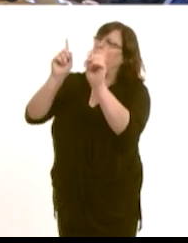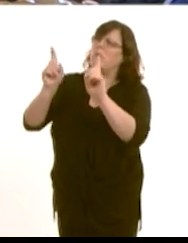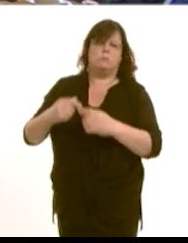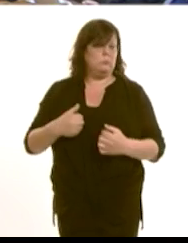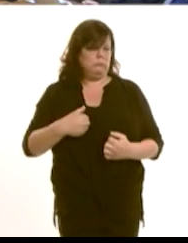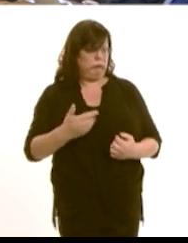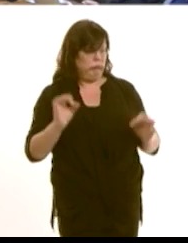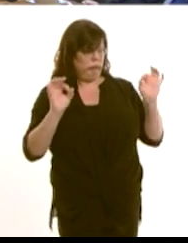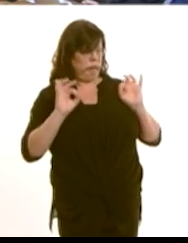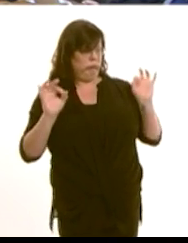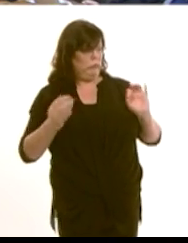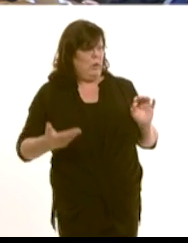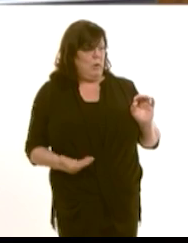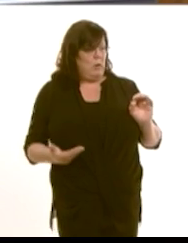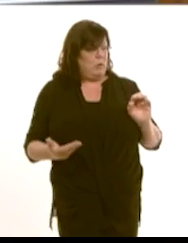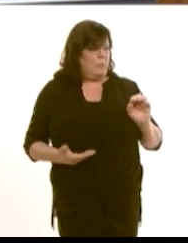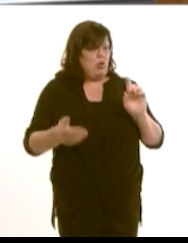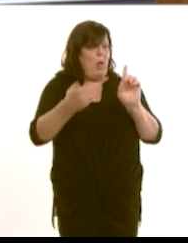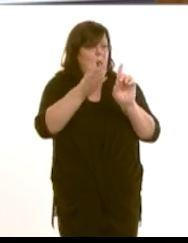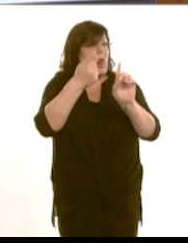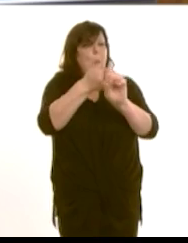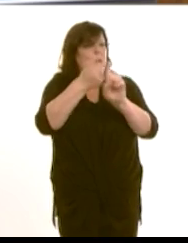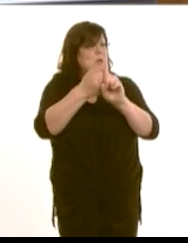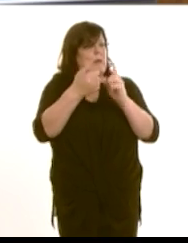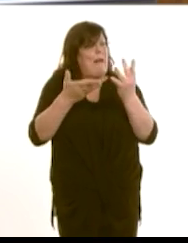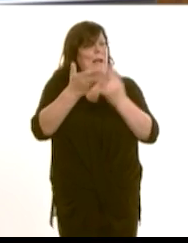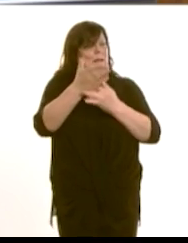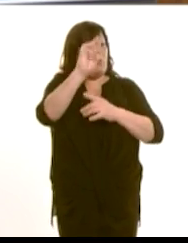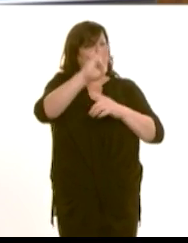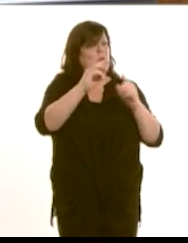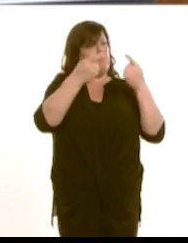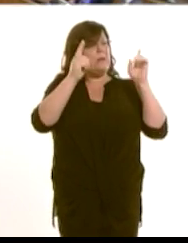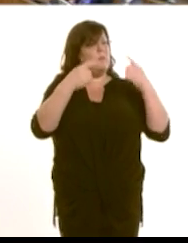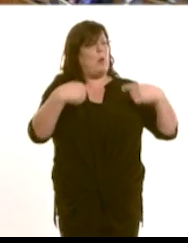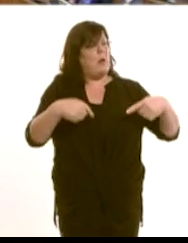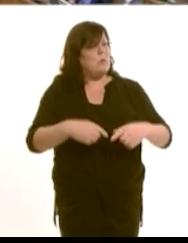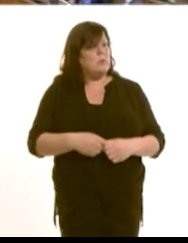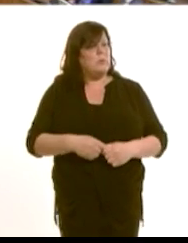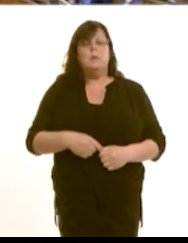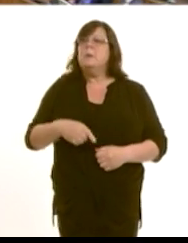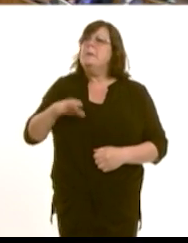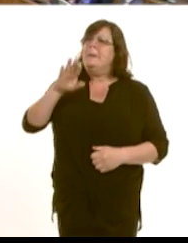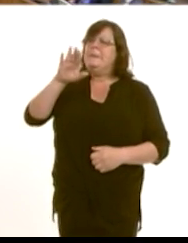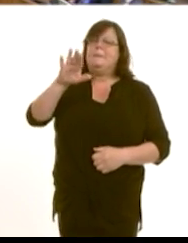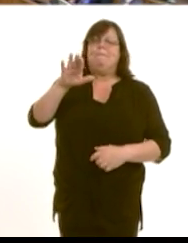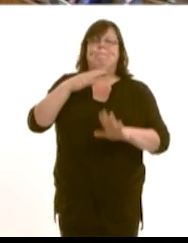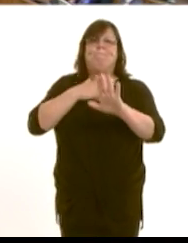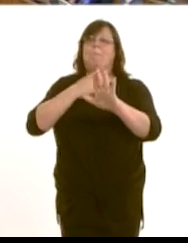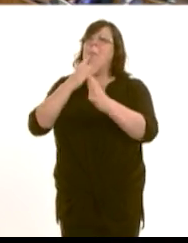Commercial lobbyists donít have access to Welsh Ministers. David Melding: First Minister, perhaps I can turn matters a bit more constructively.